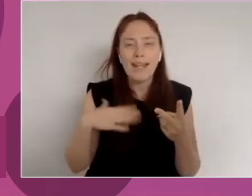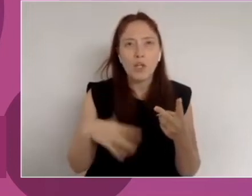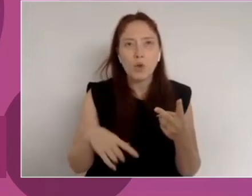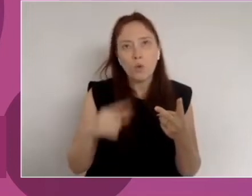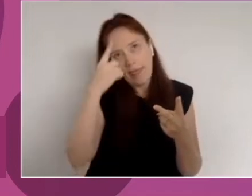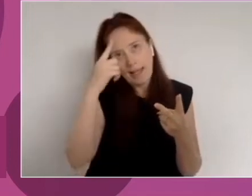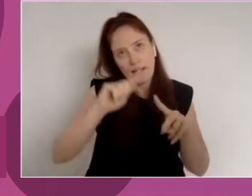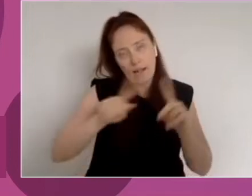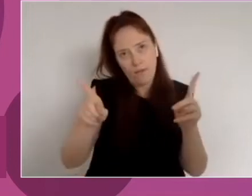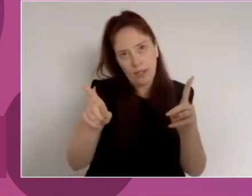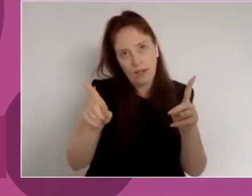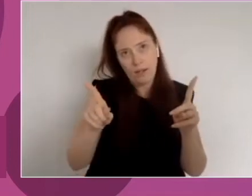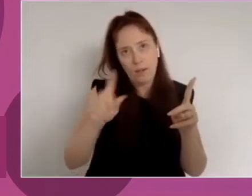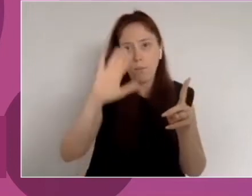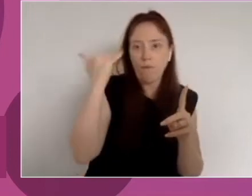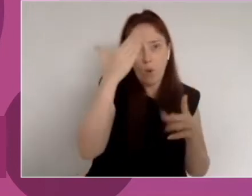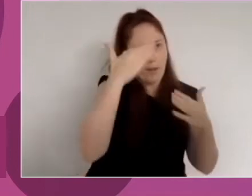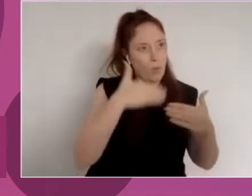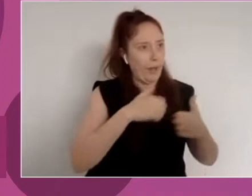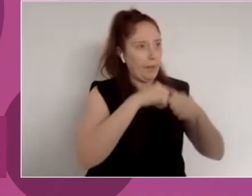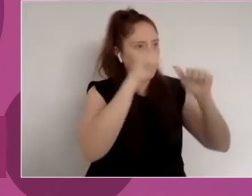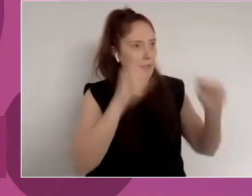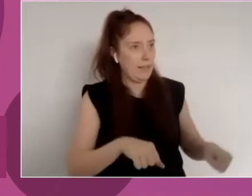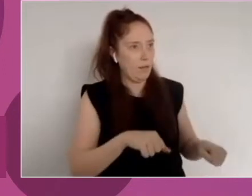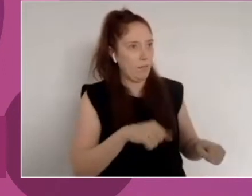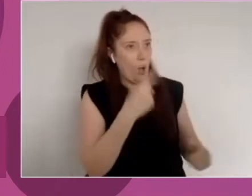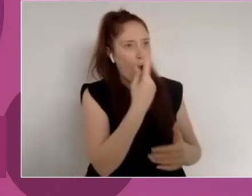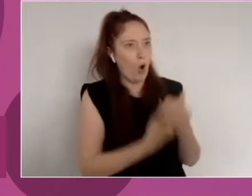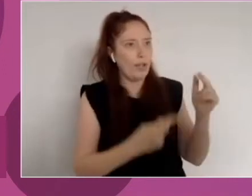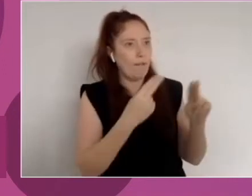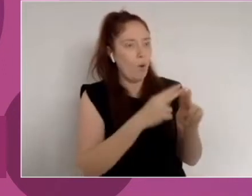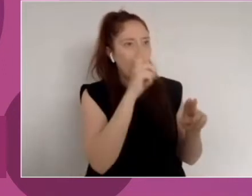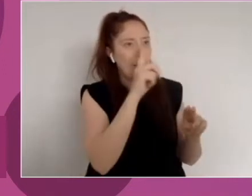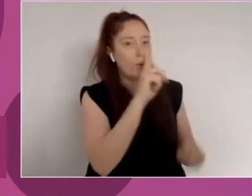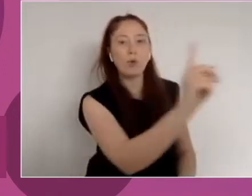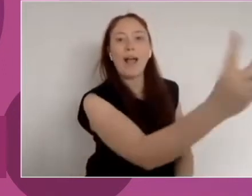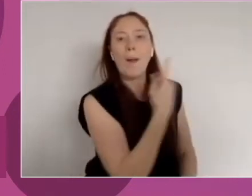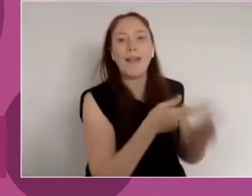a mental health system that was there for people to come to, to take a more assertive outreach,